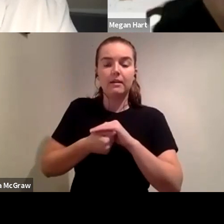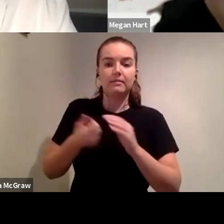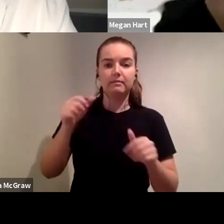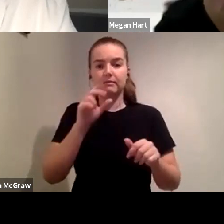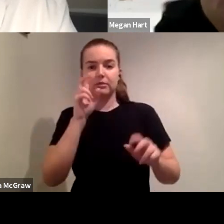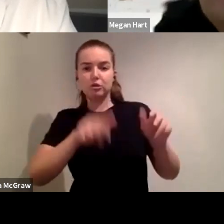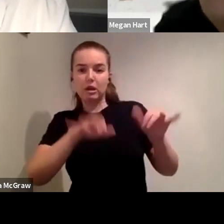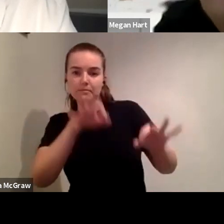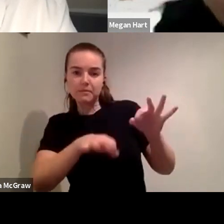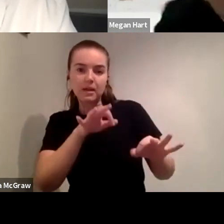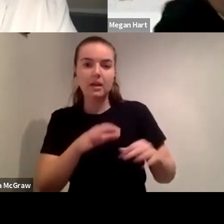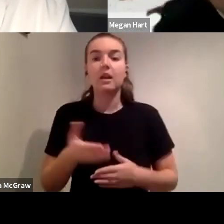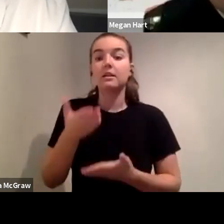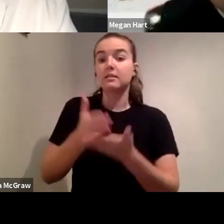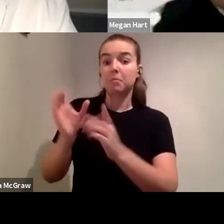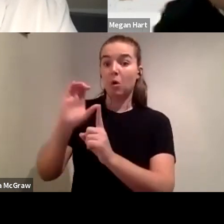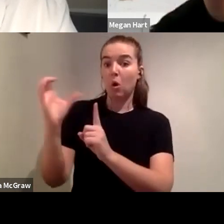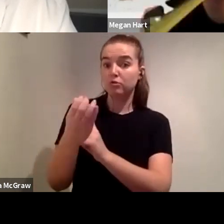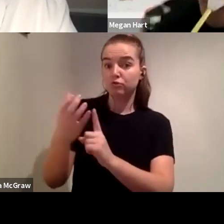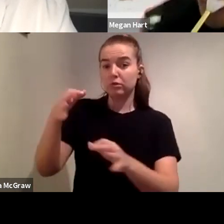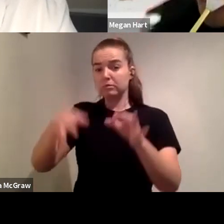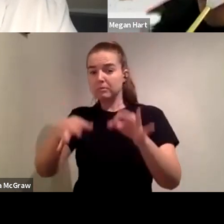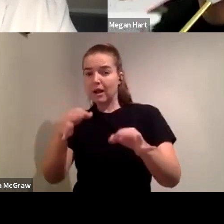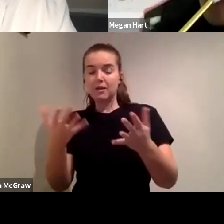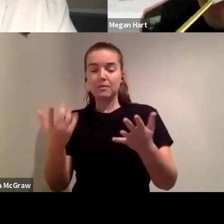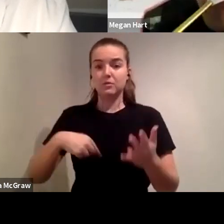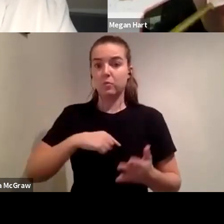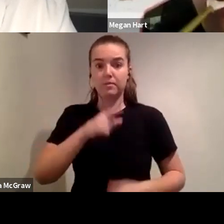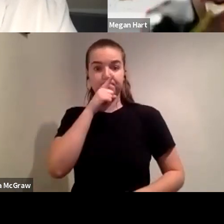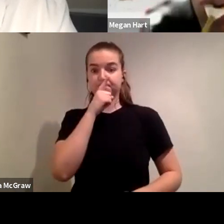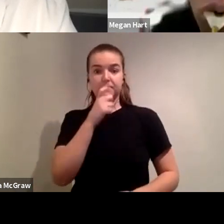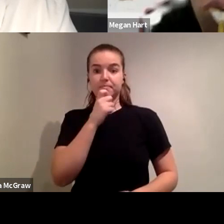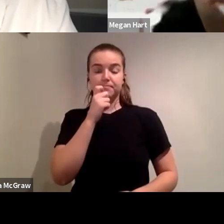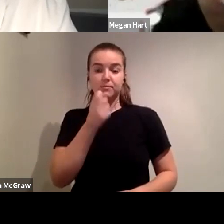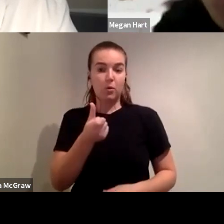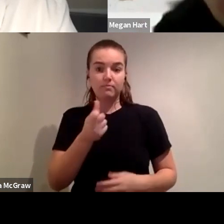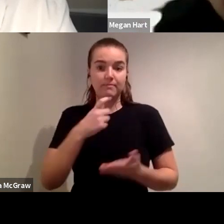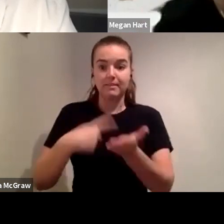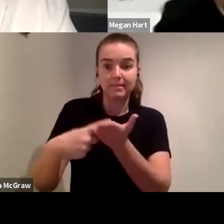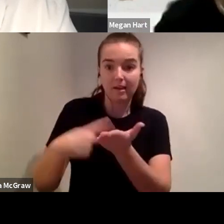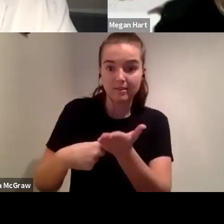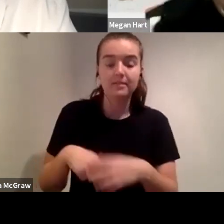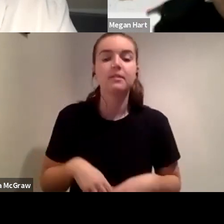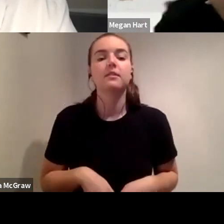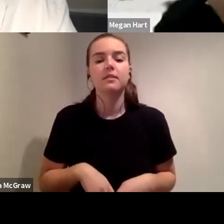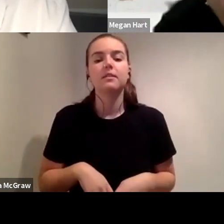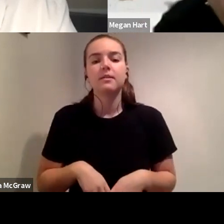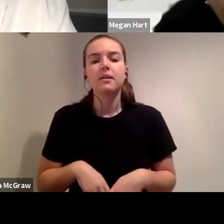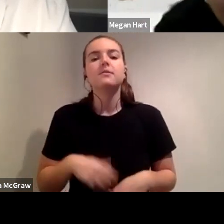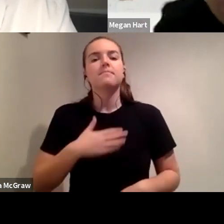In a way that eliminates unconscious bias.